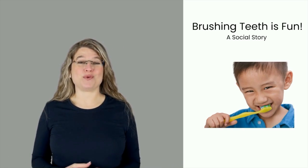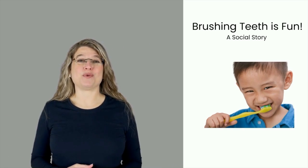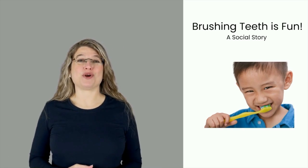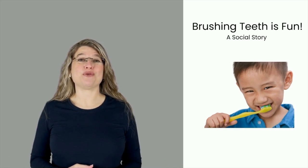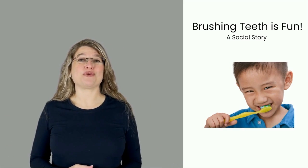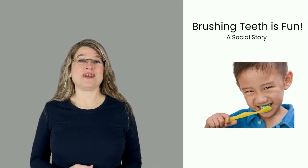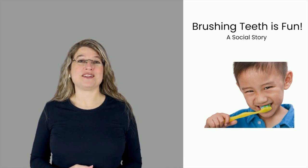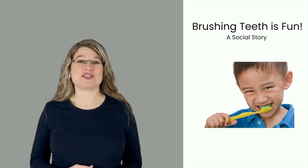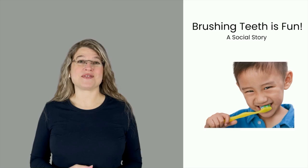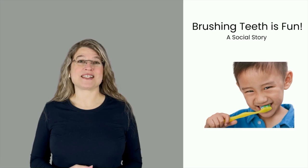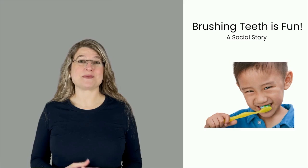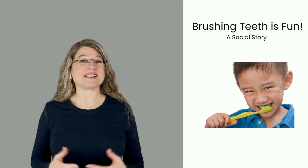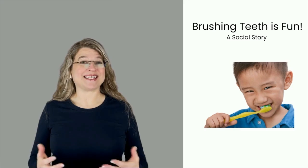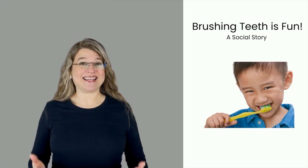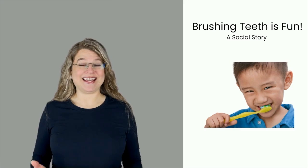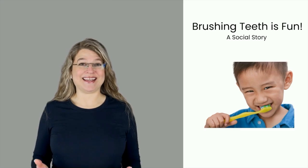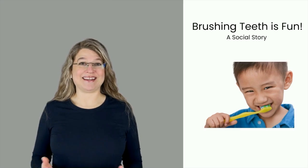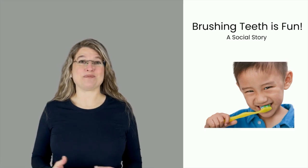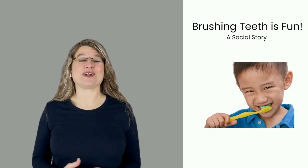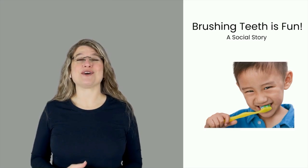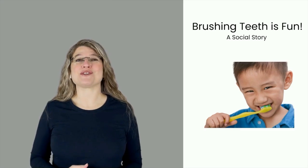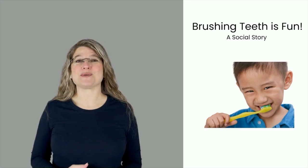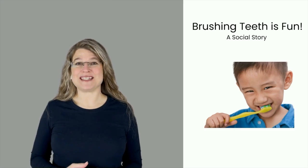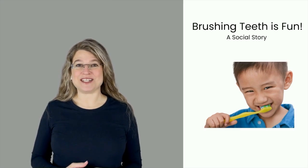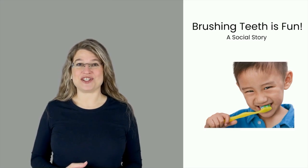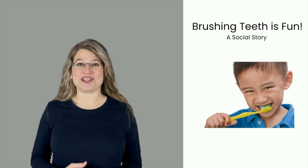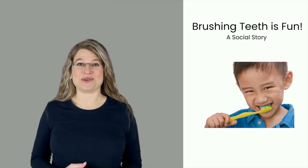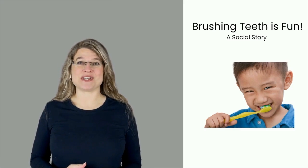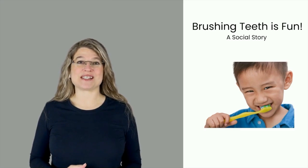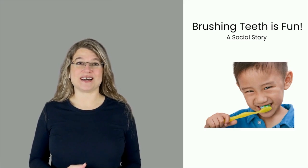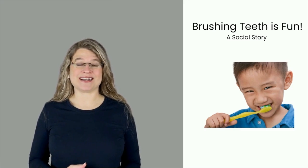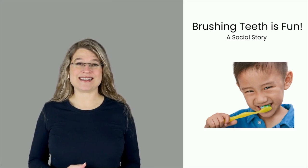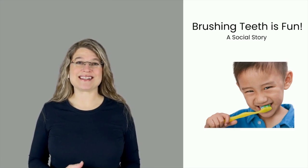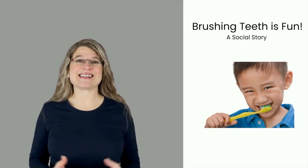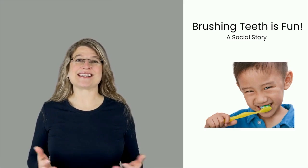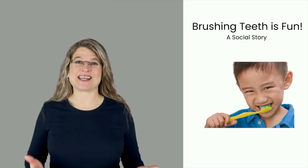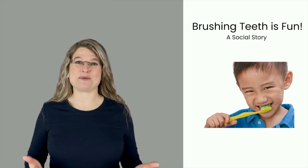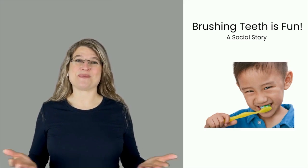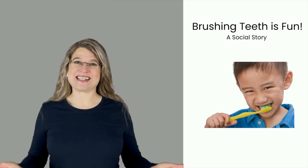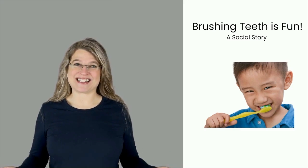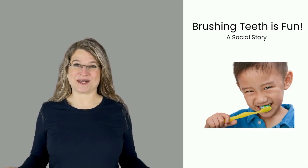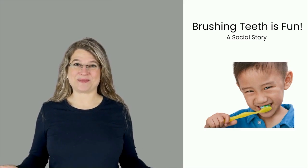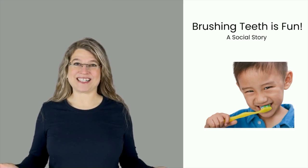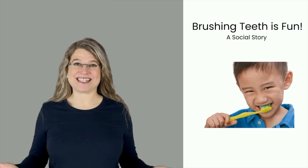we will go through each of the steps again, but also teaching you the signs step by step.